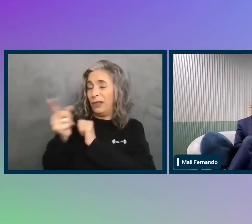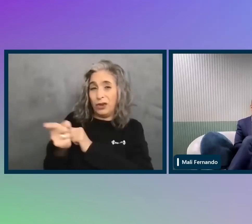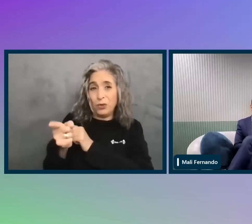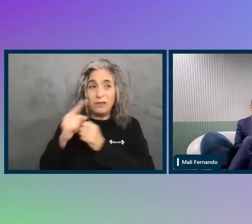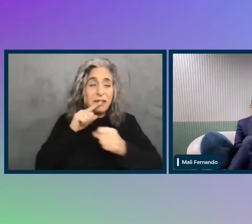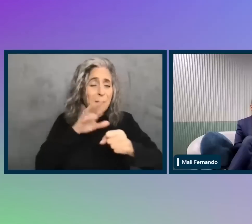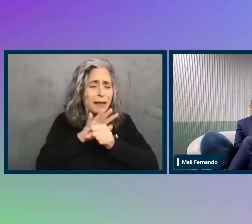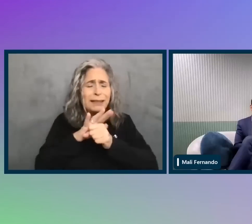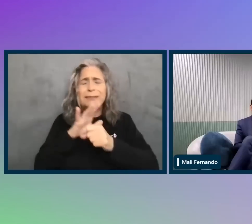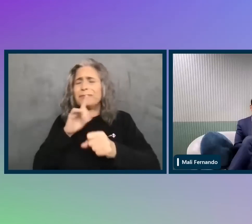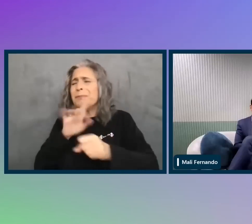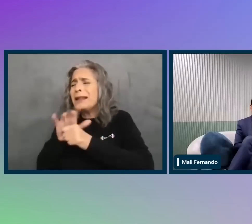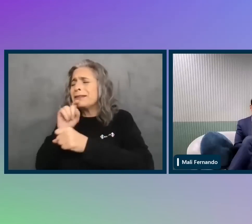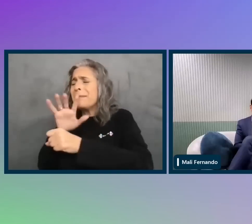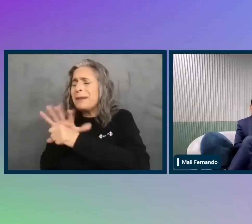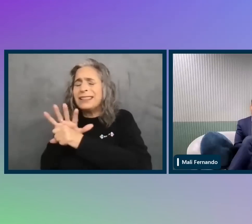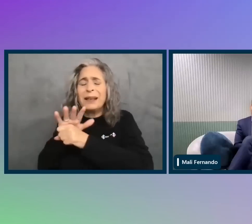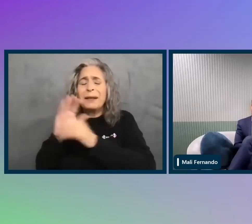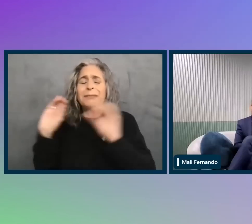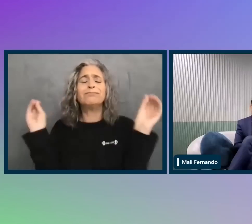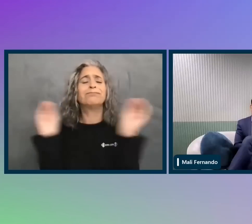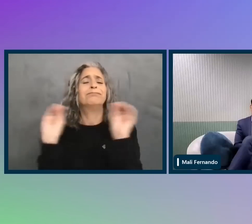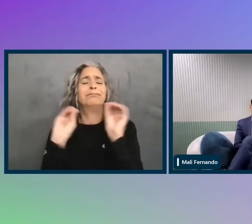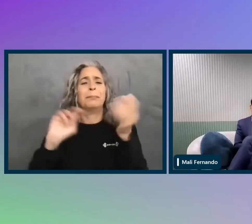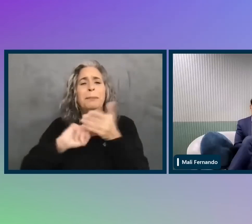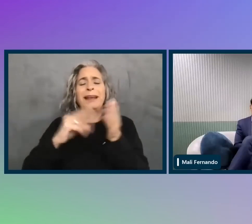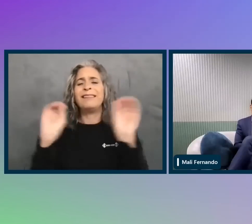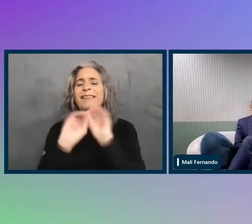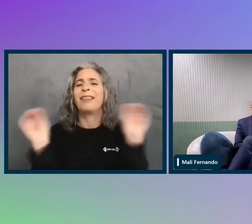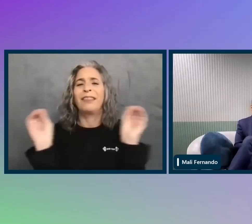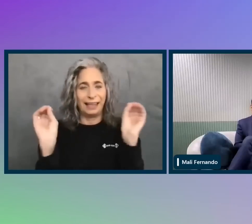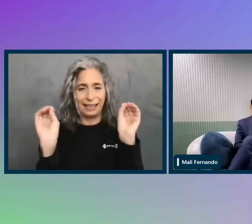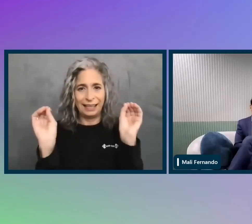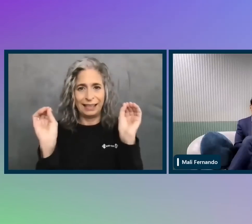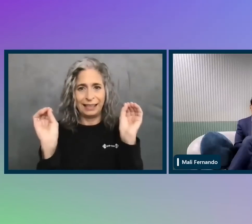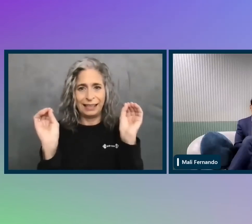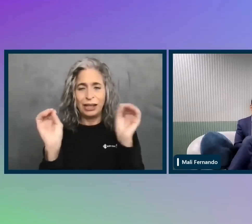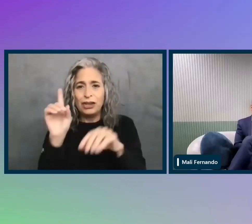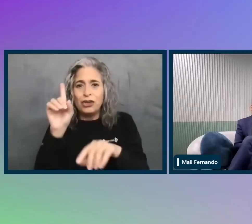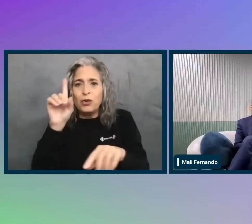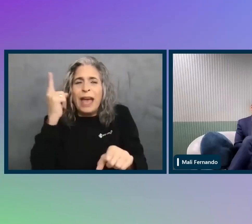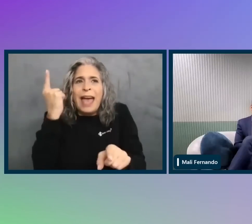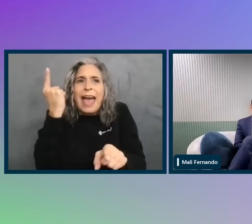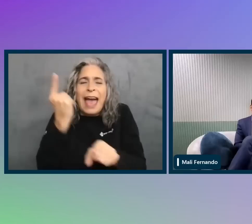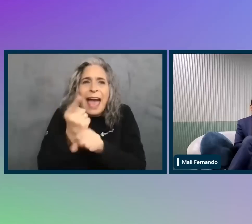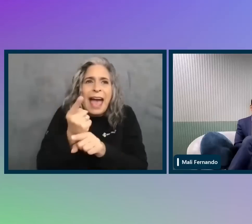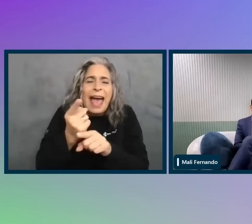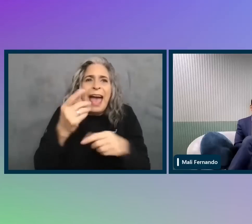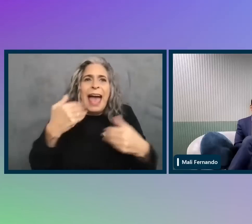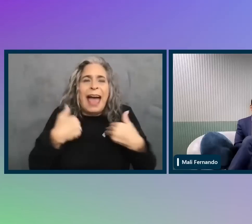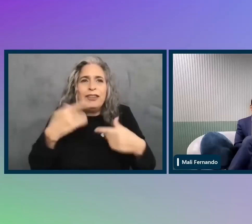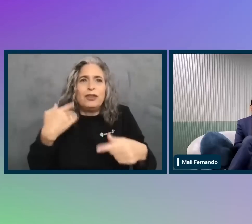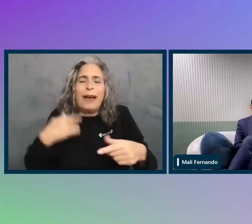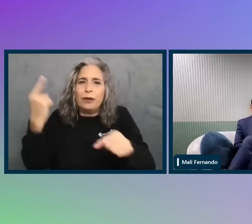that you've made are meaningless. So, this is one of those things you have to get right, and that would be my advice